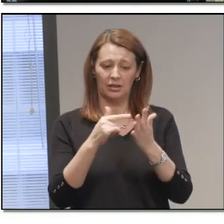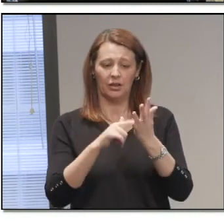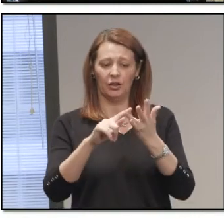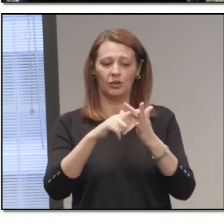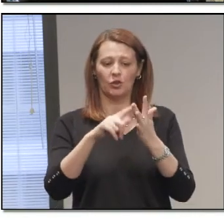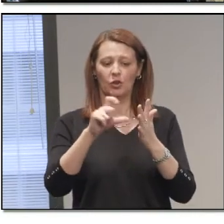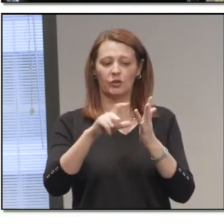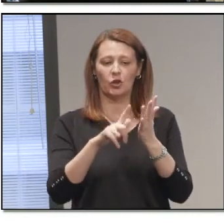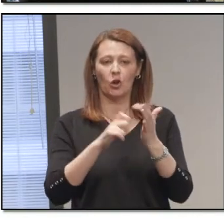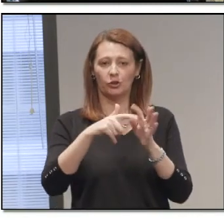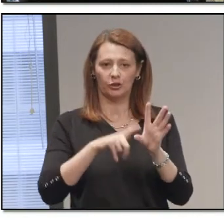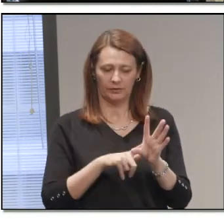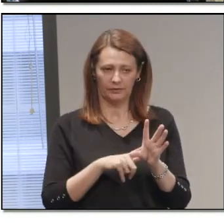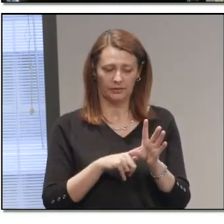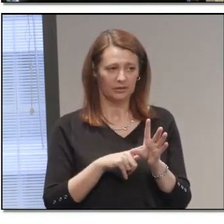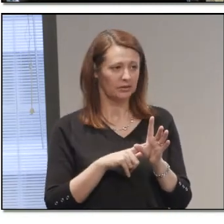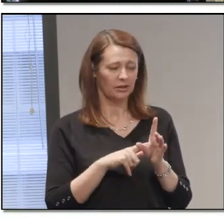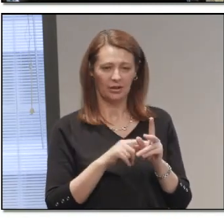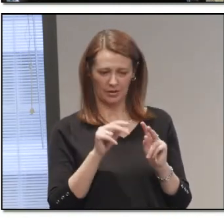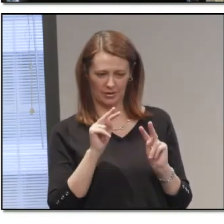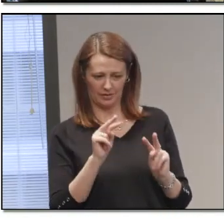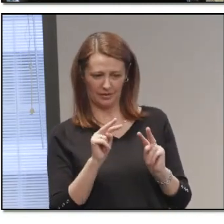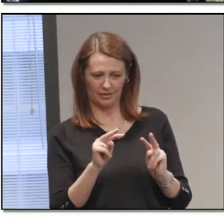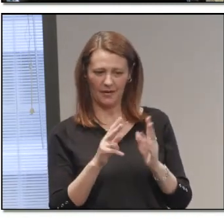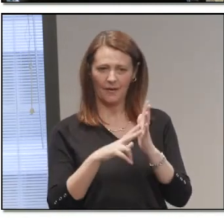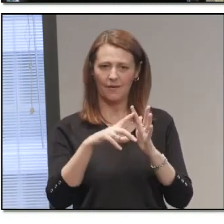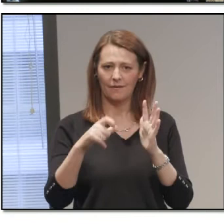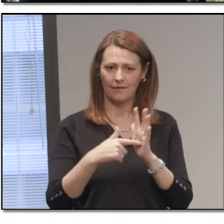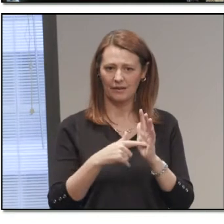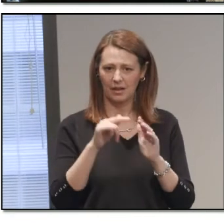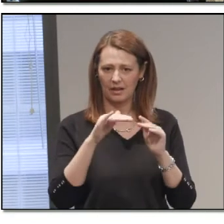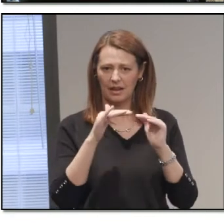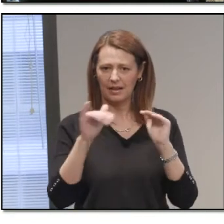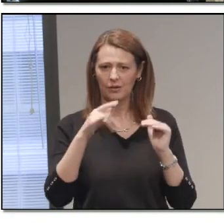calculation of the lowest observable effect level. Andrea made me spell out all the abbreviations,